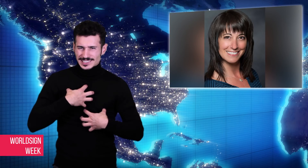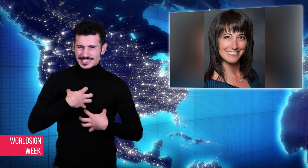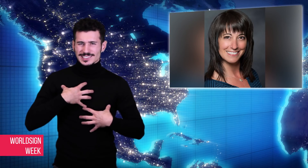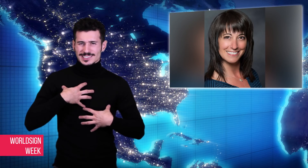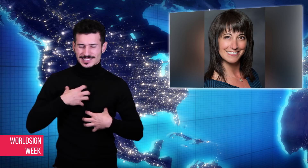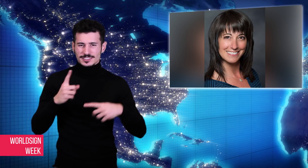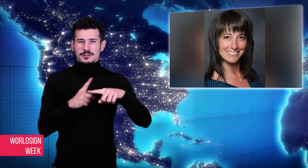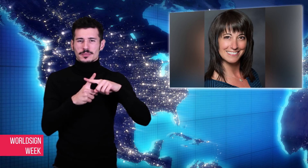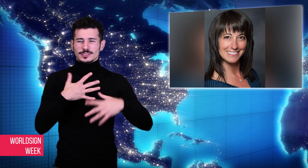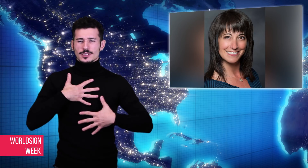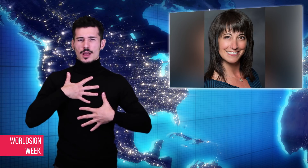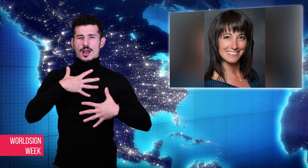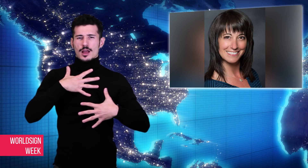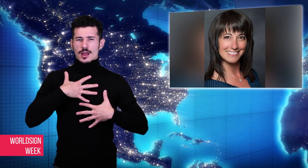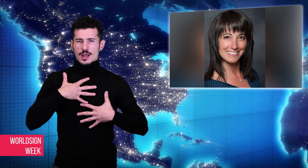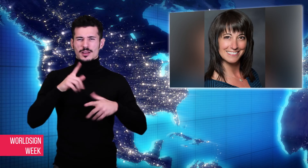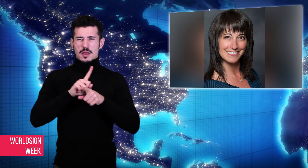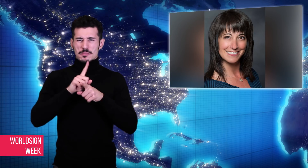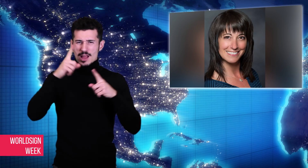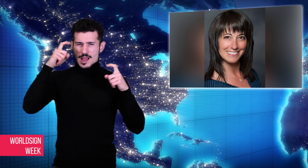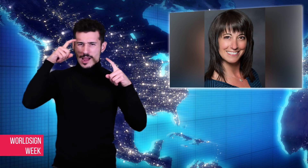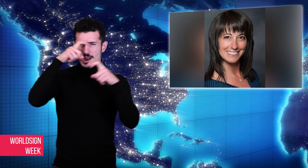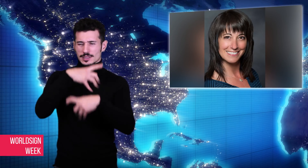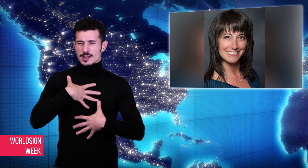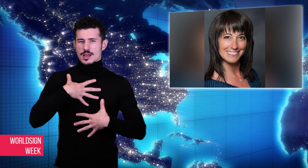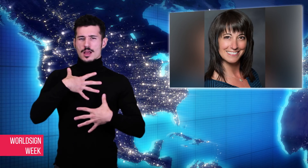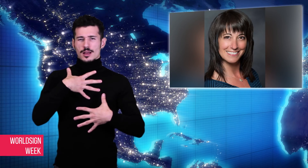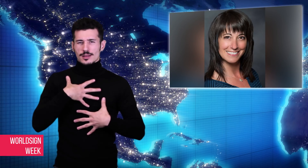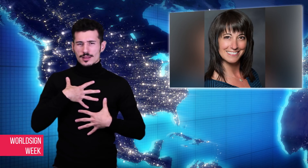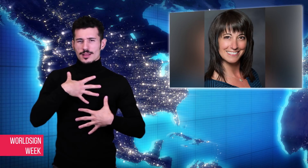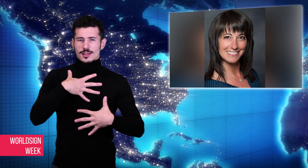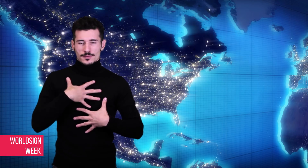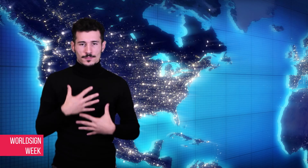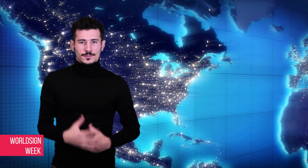shortness of breath.